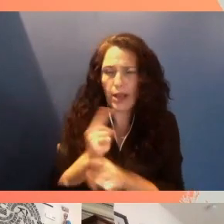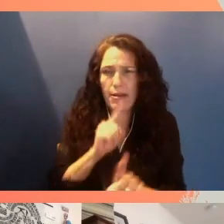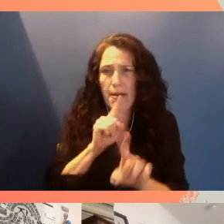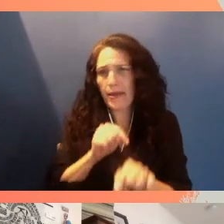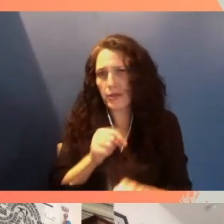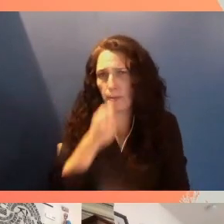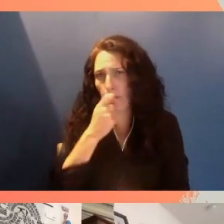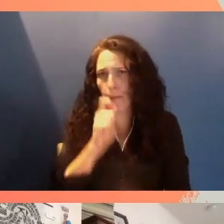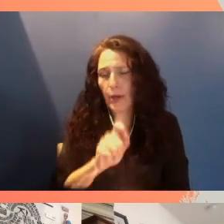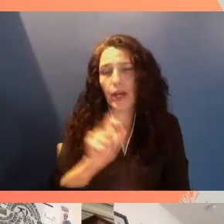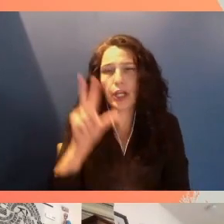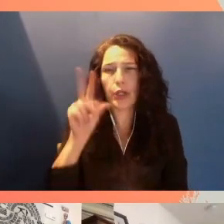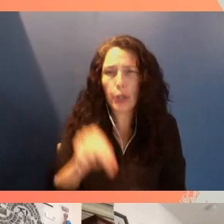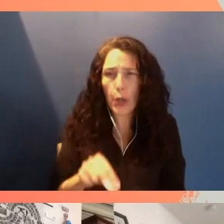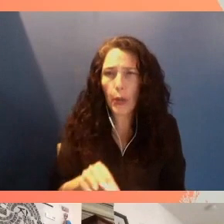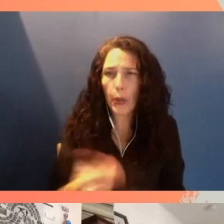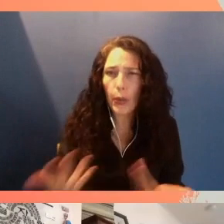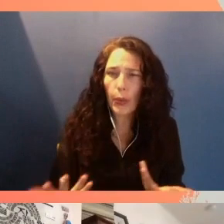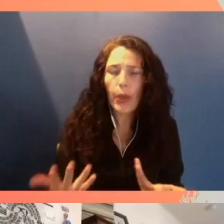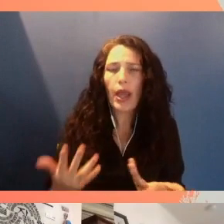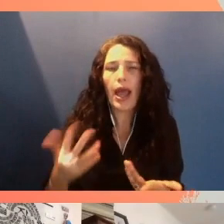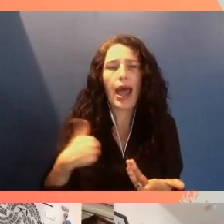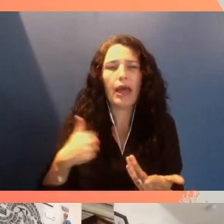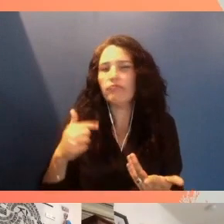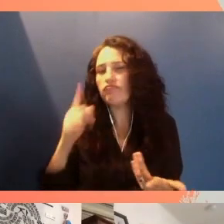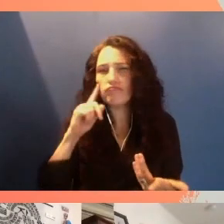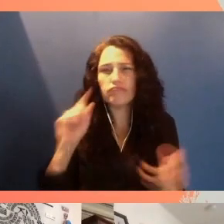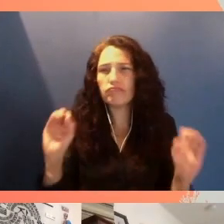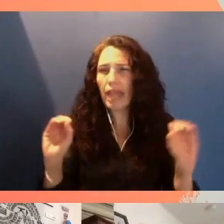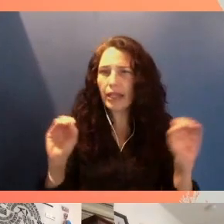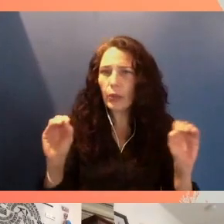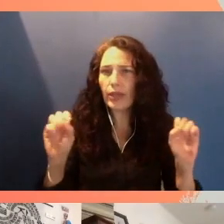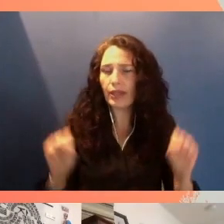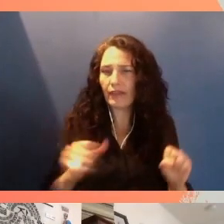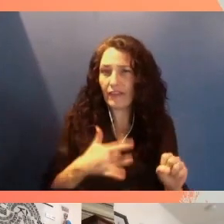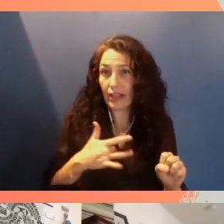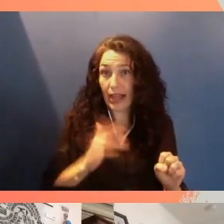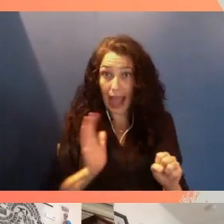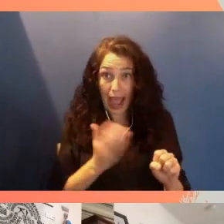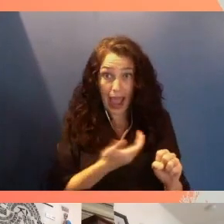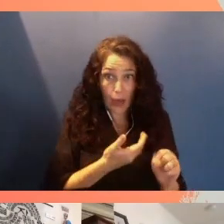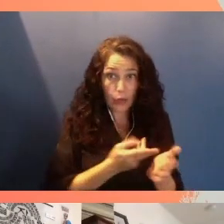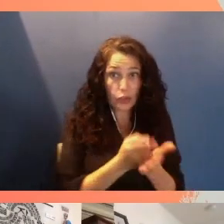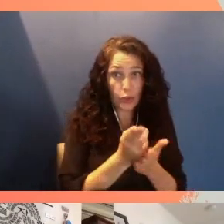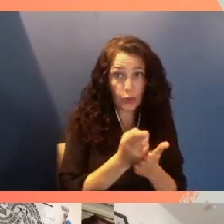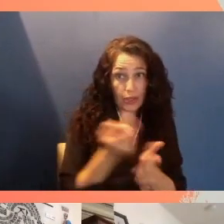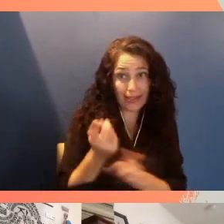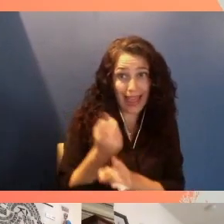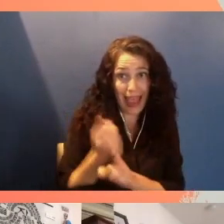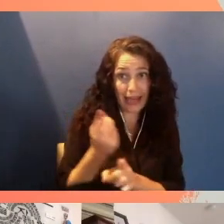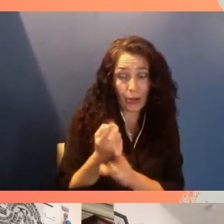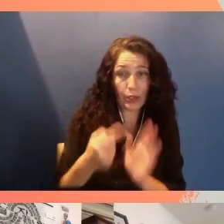And, I don't think any of us feel like our truths are adequately represented out in the media landscape,